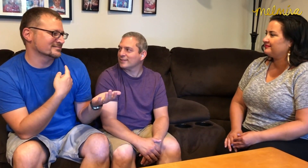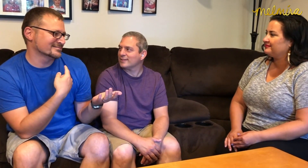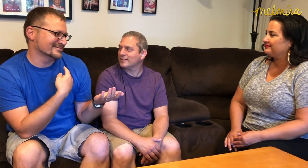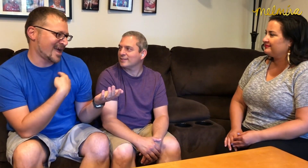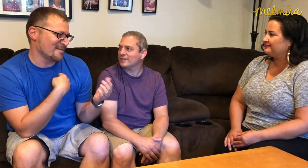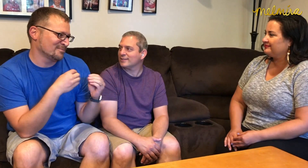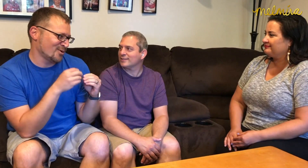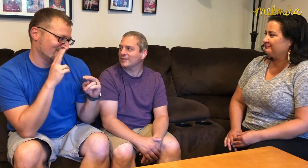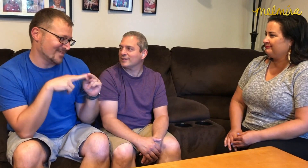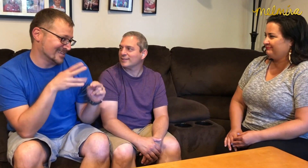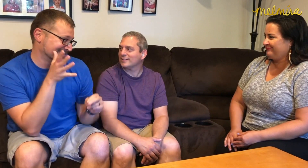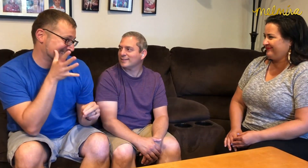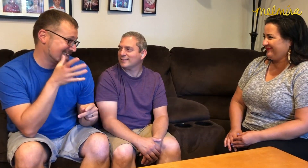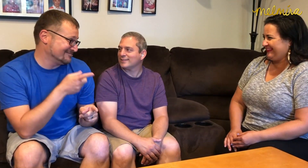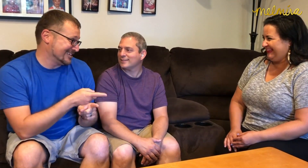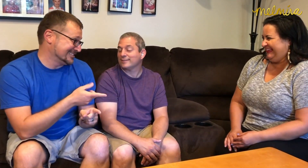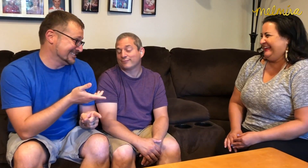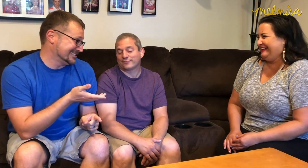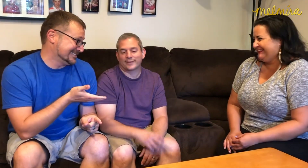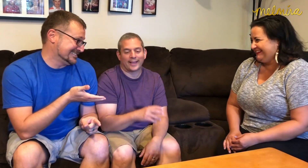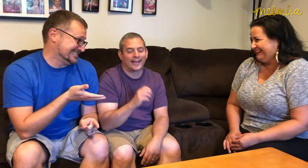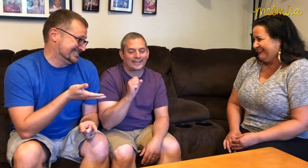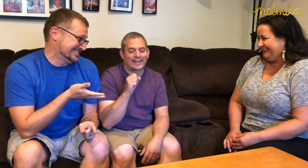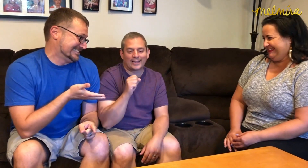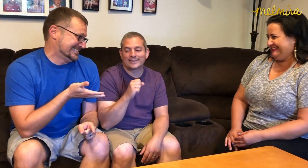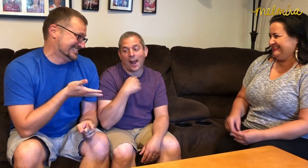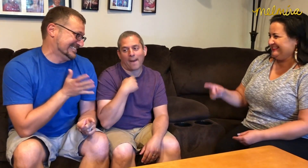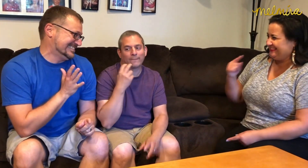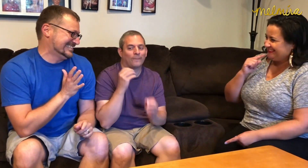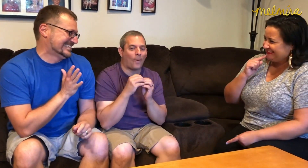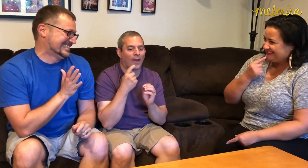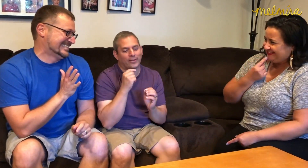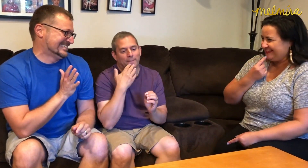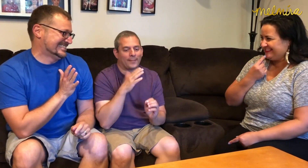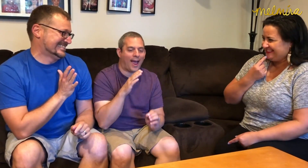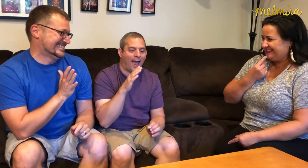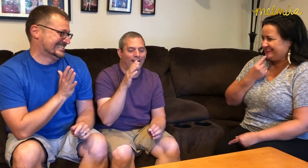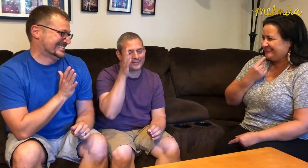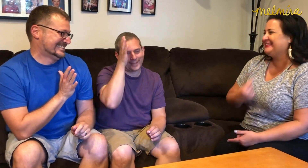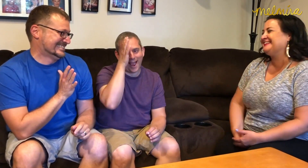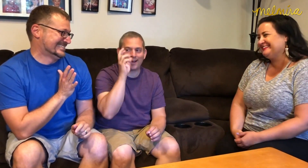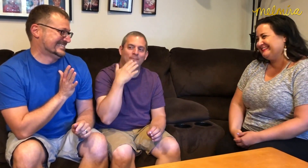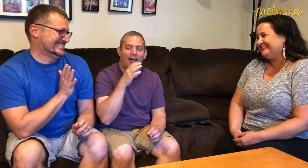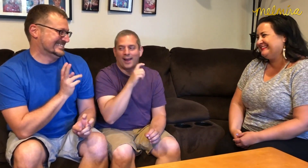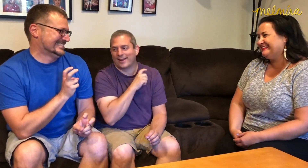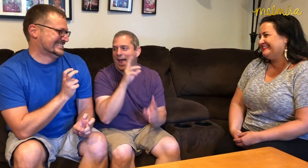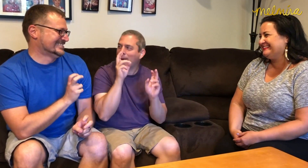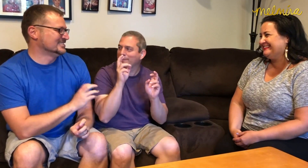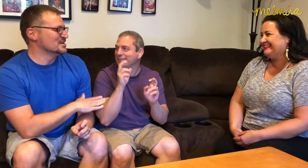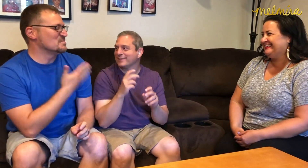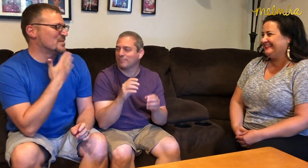I'm more fun dad, right? Yeah, I'm more of the "bad" dad, like the "bad" cop.